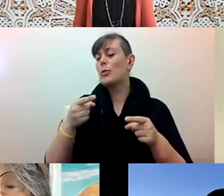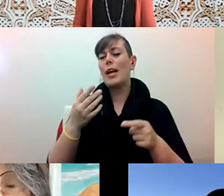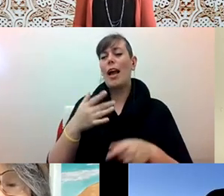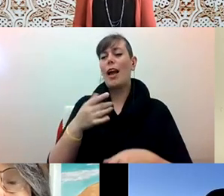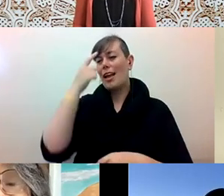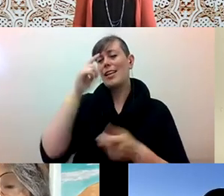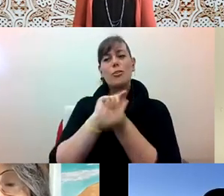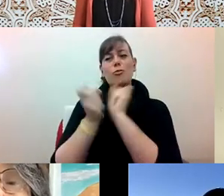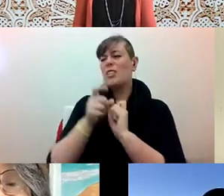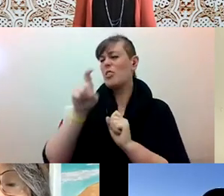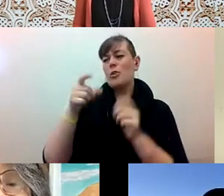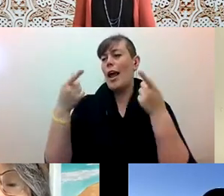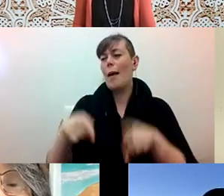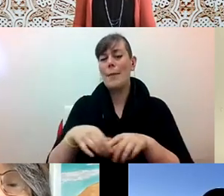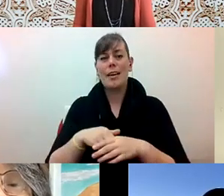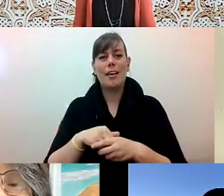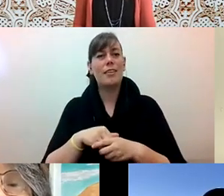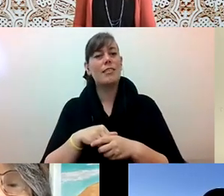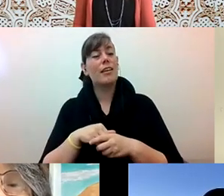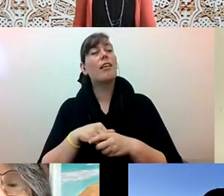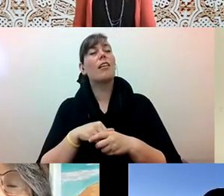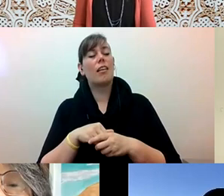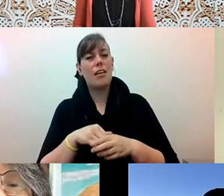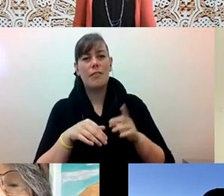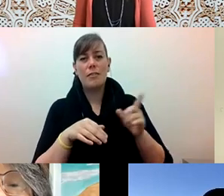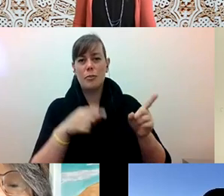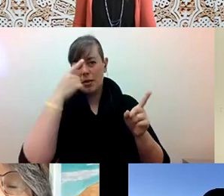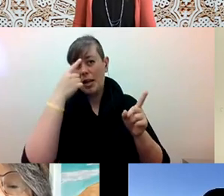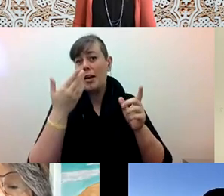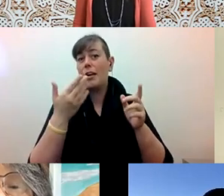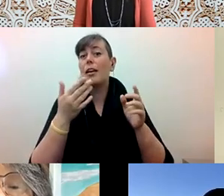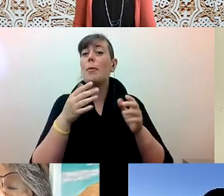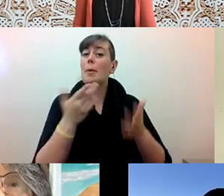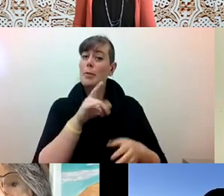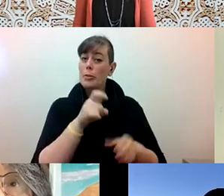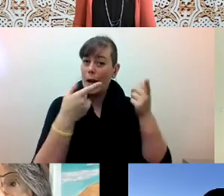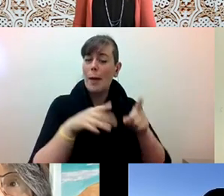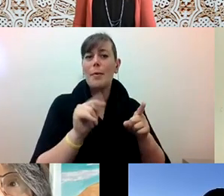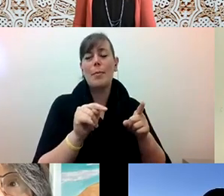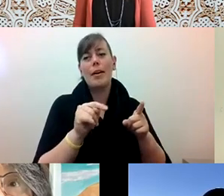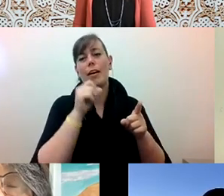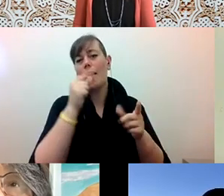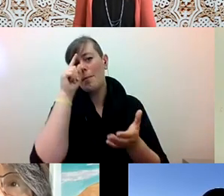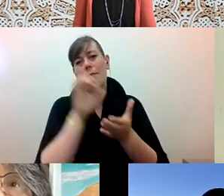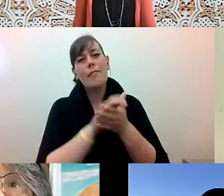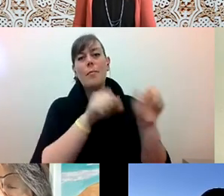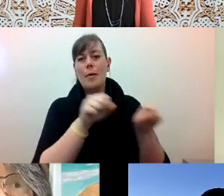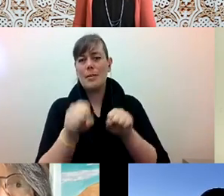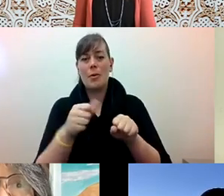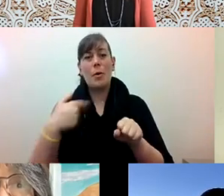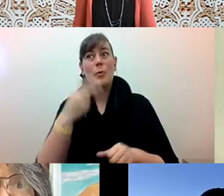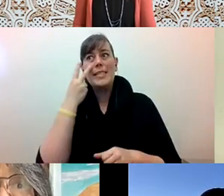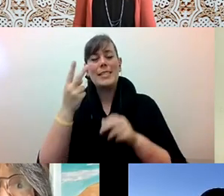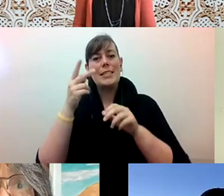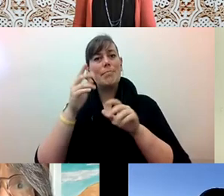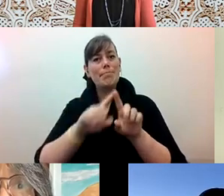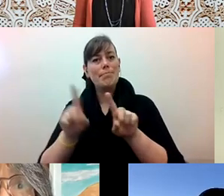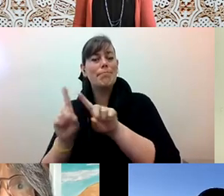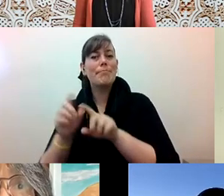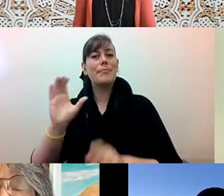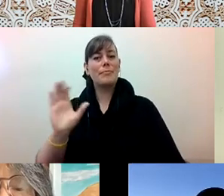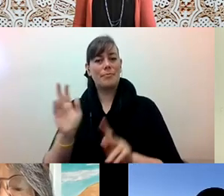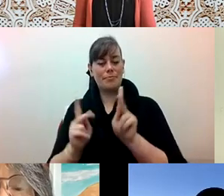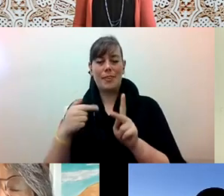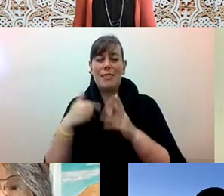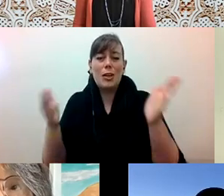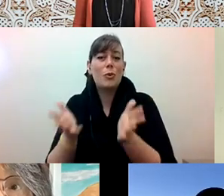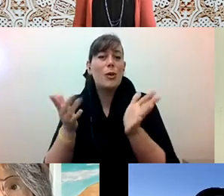Alex Tom he/him: right? And I think those are the kinds of nuances of when we see a lot of Conservative people I would encourage anyone who speaks Chinese or speaks any language